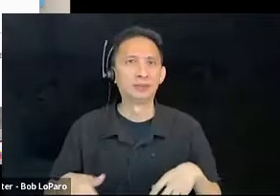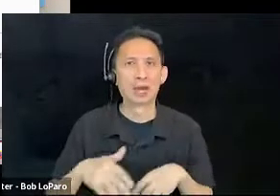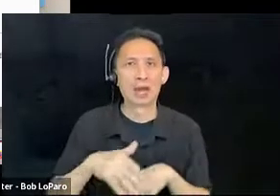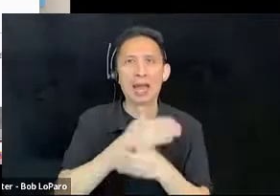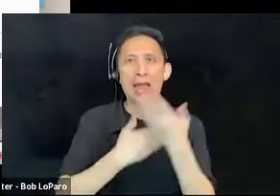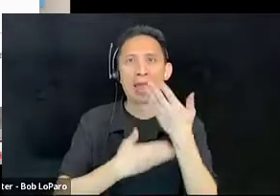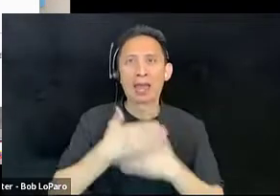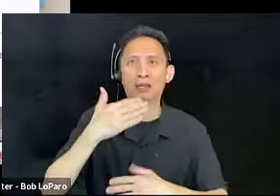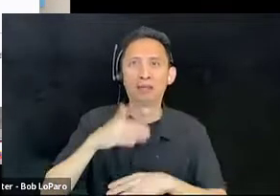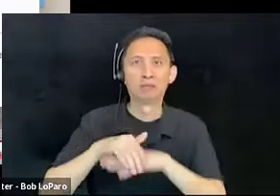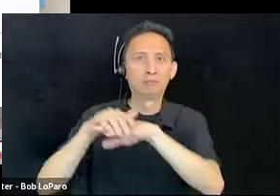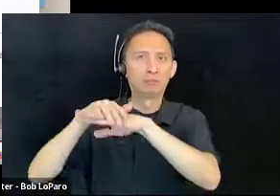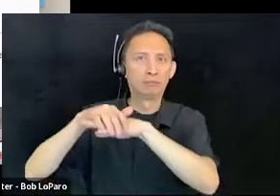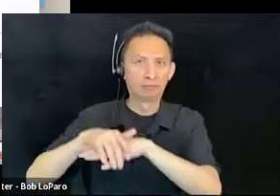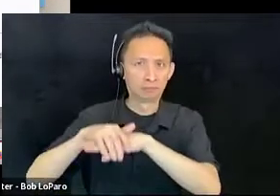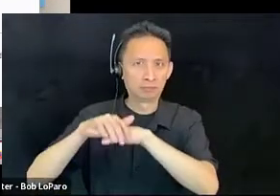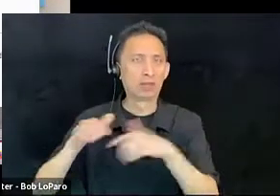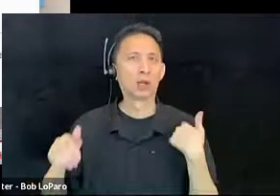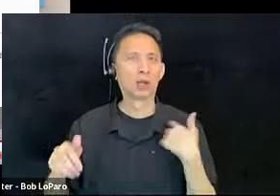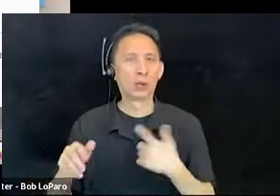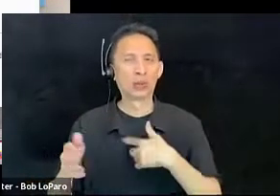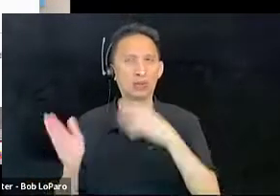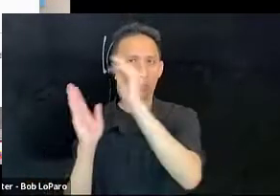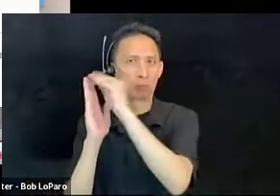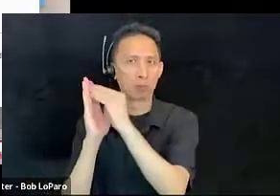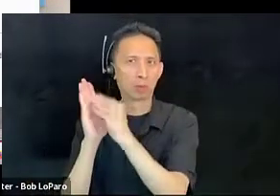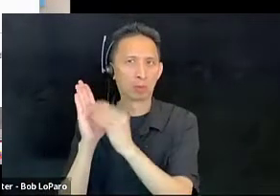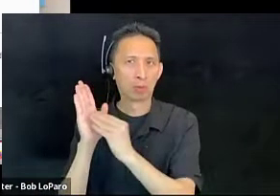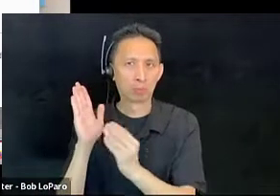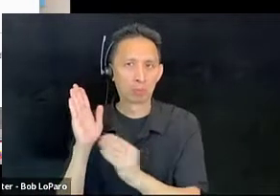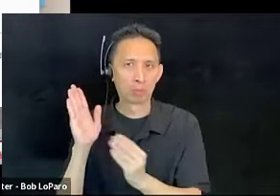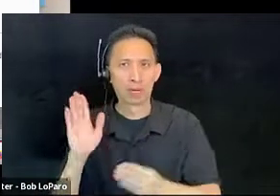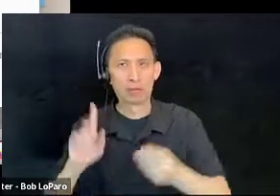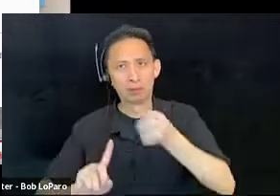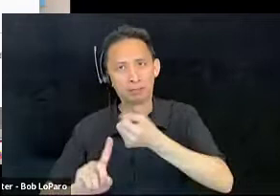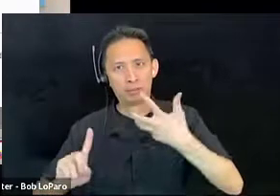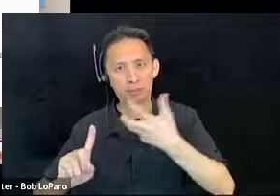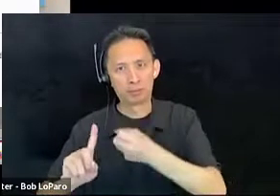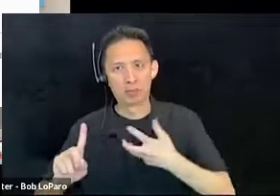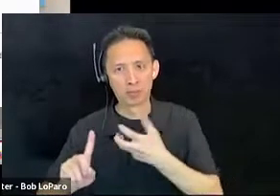And so for each of those terms, we have a little section in the appendix